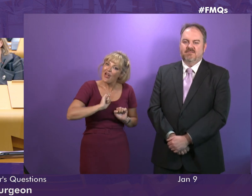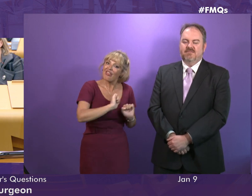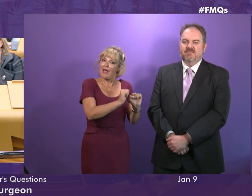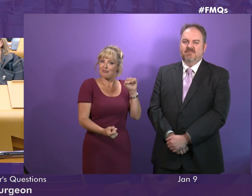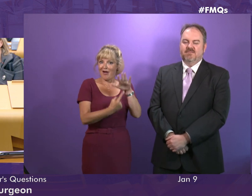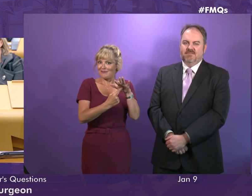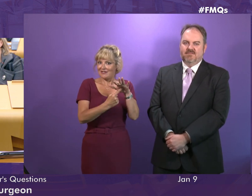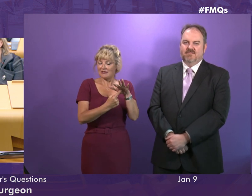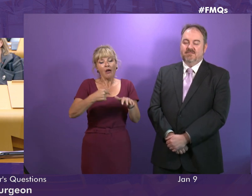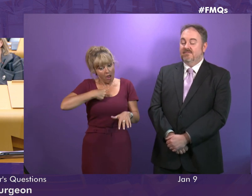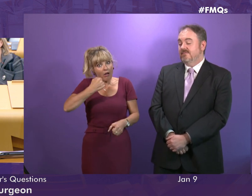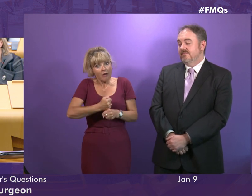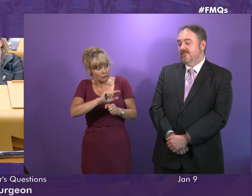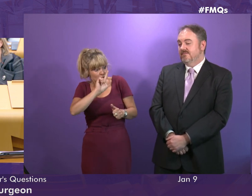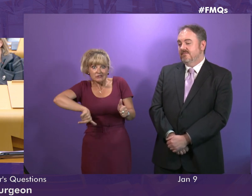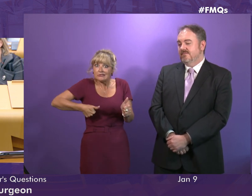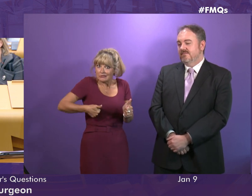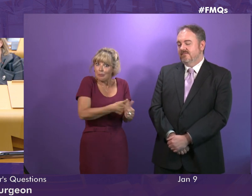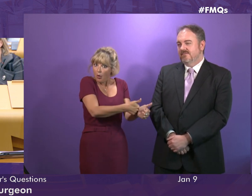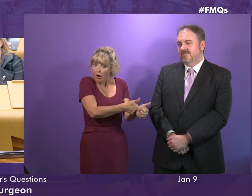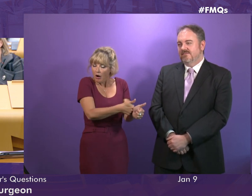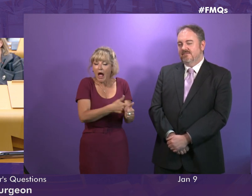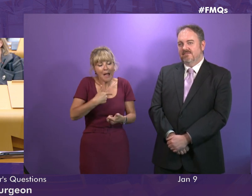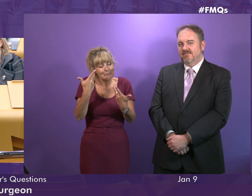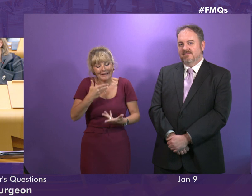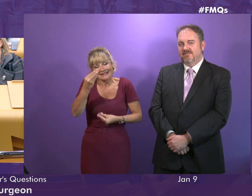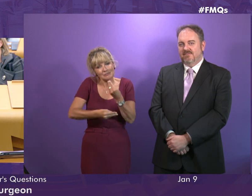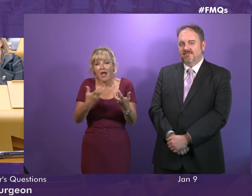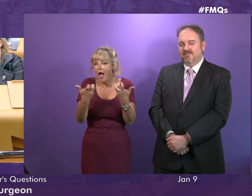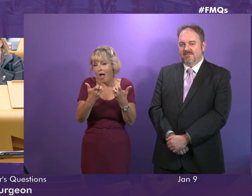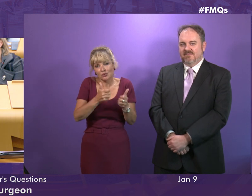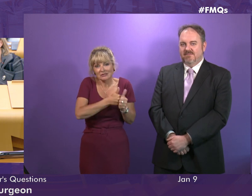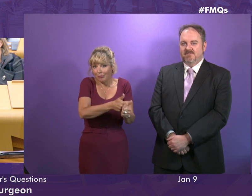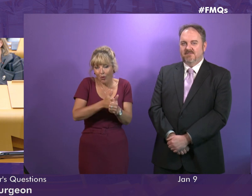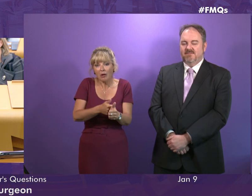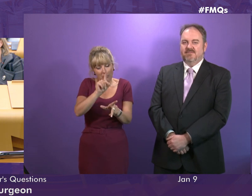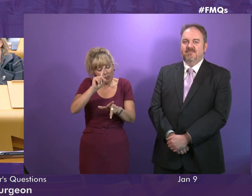This Government will support them—I have set out how—as they do that. As we do so,